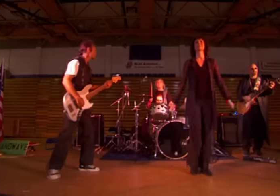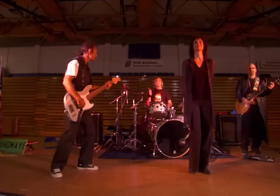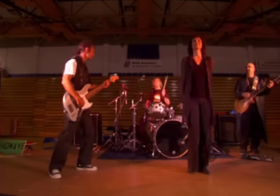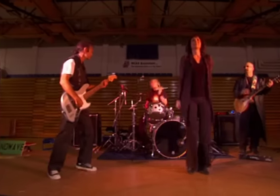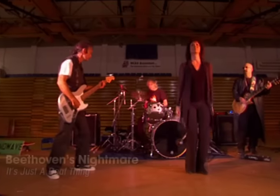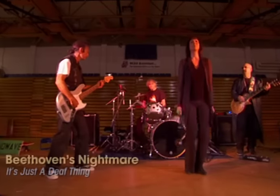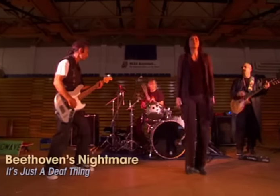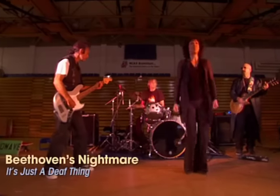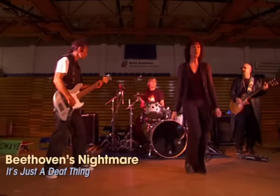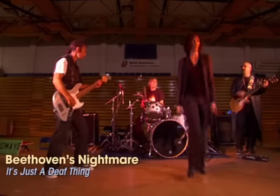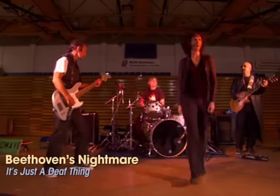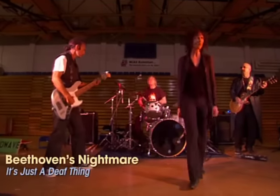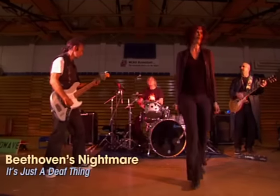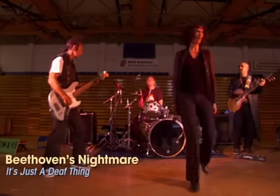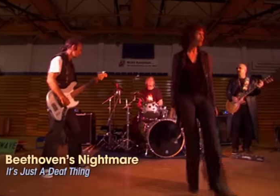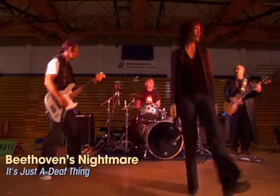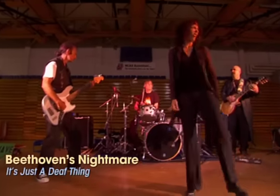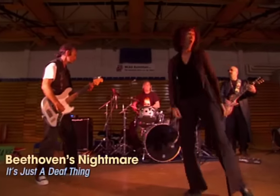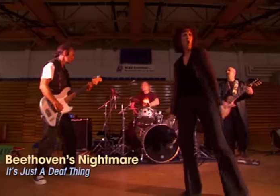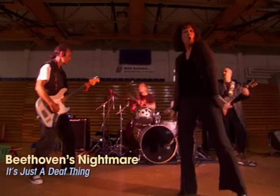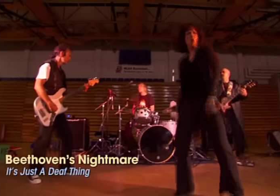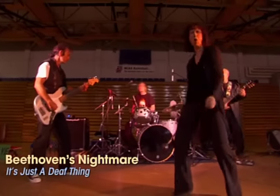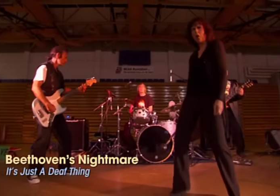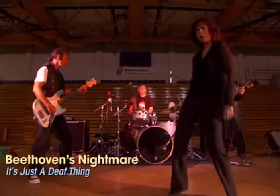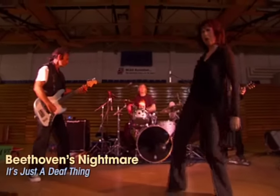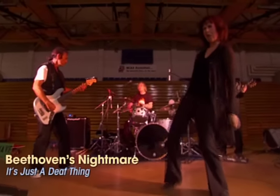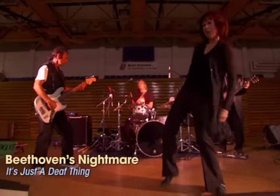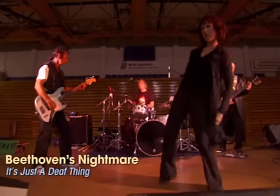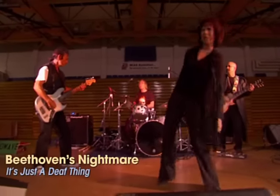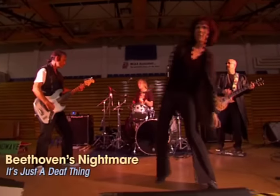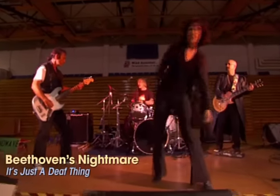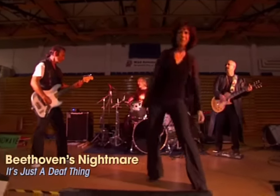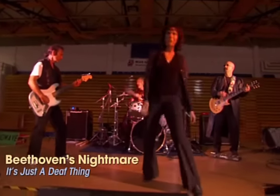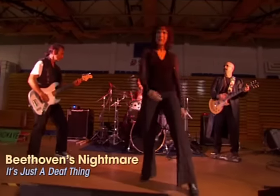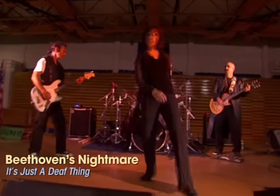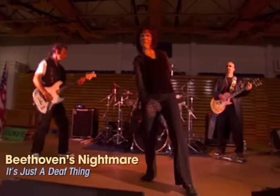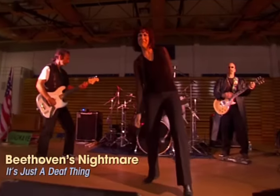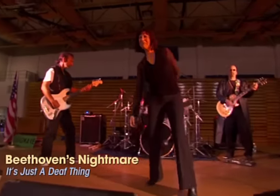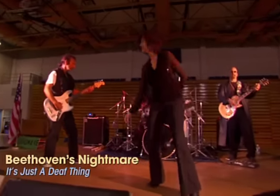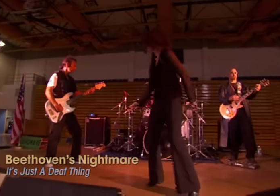(band playing rock 'n' roll song)